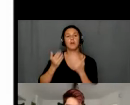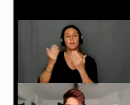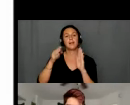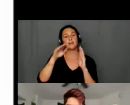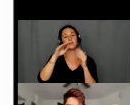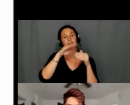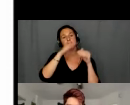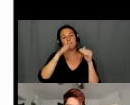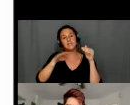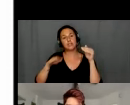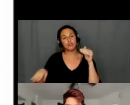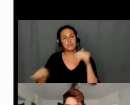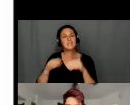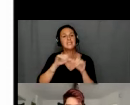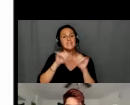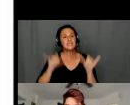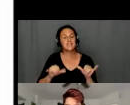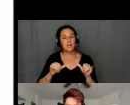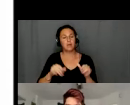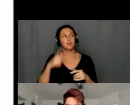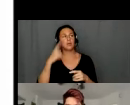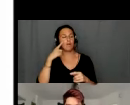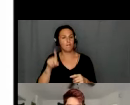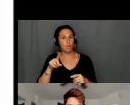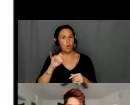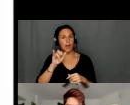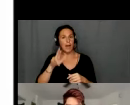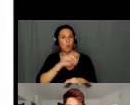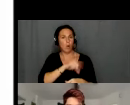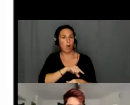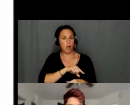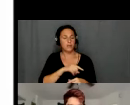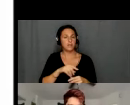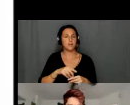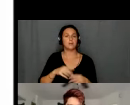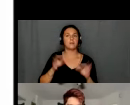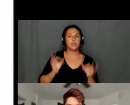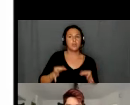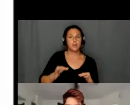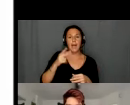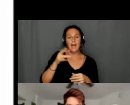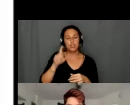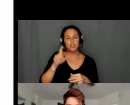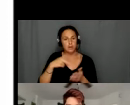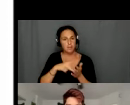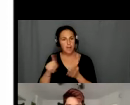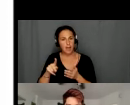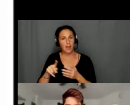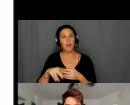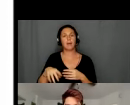defined heat and air quality thresholds to determine hazard pay, exclusionary pay and insurance coverage.